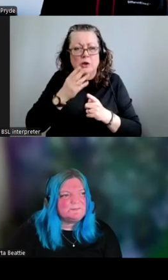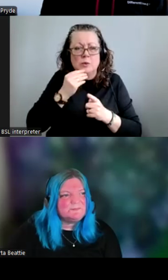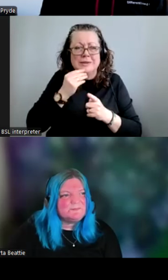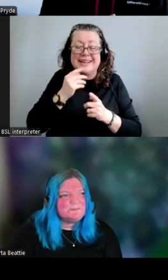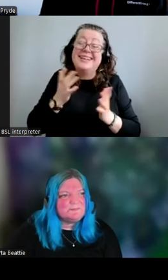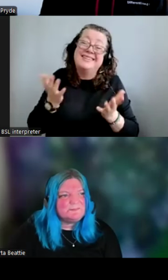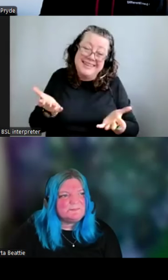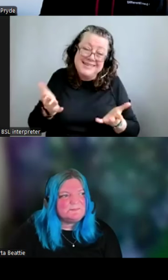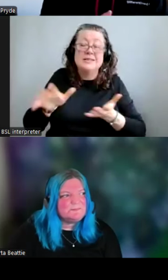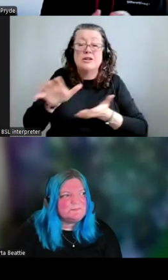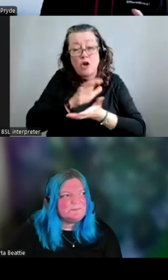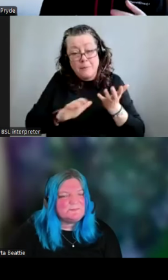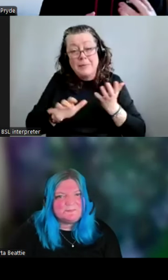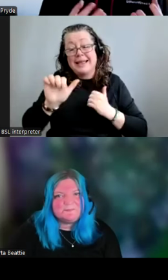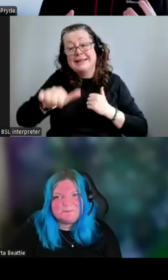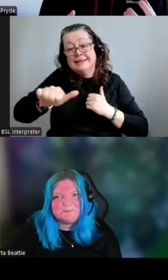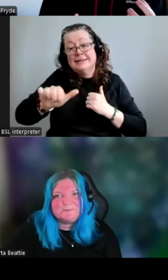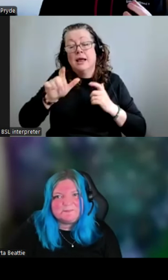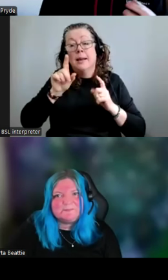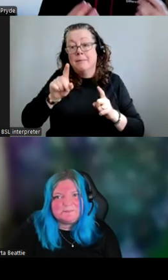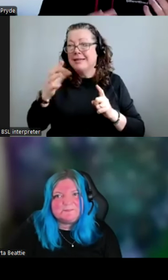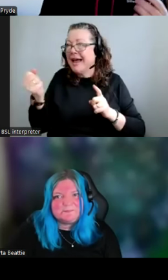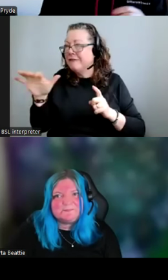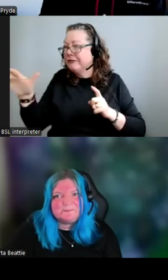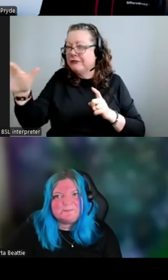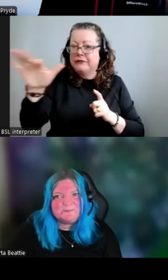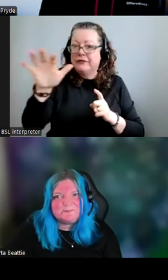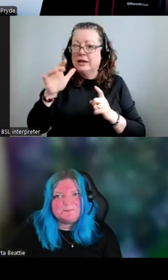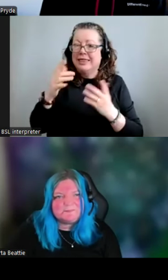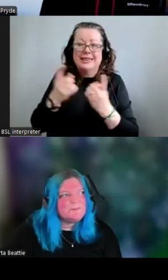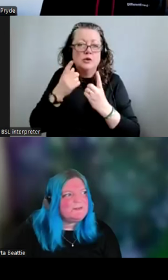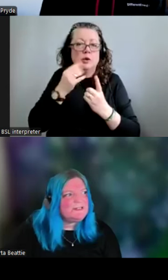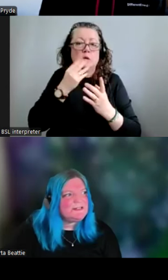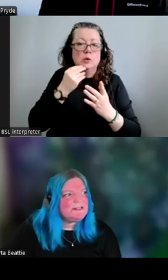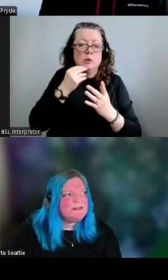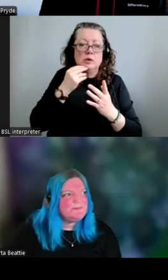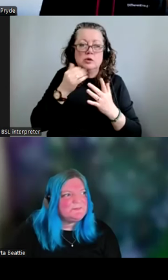using tools out there to audit and create a spreadsheet for you to work through and make those changes.